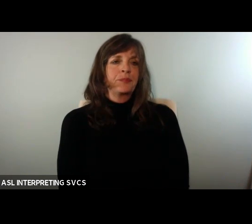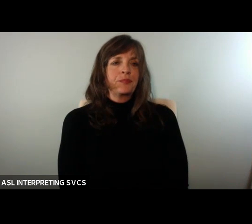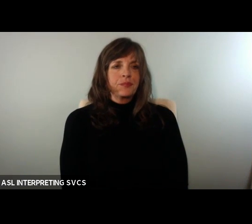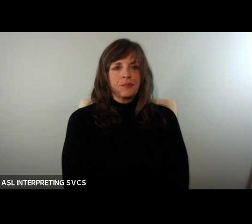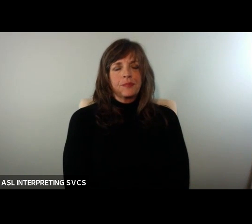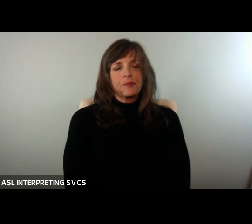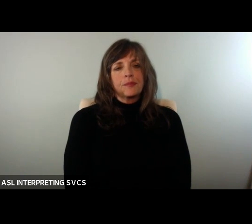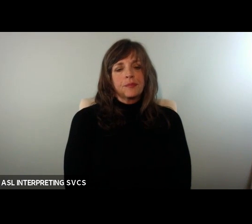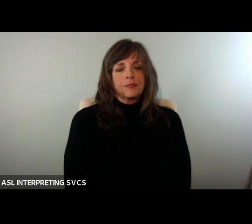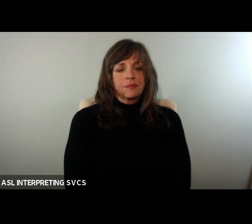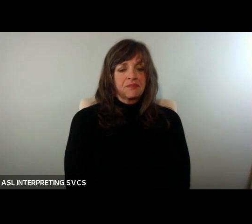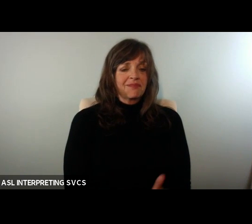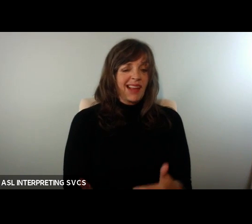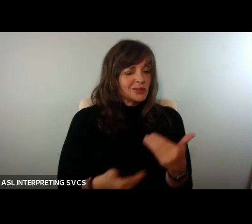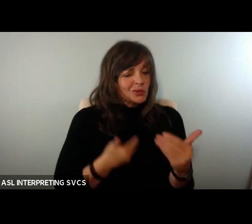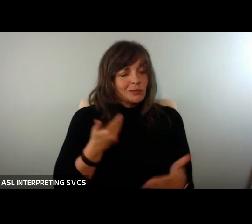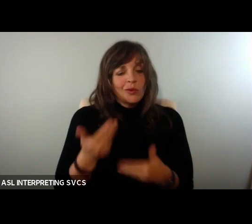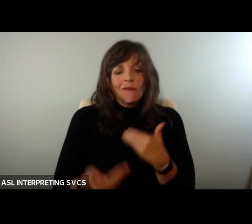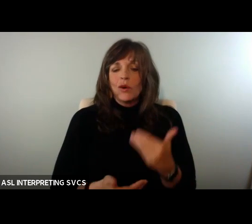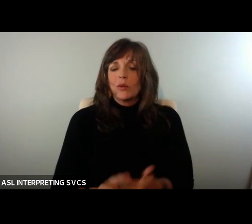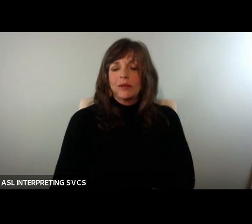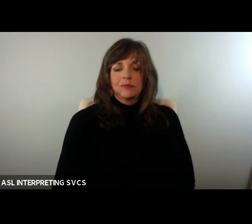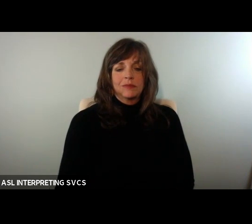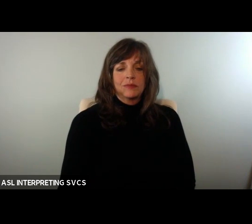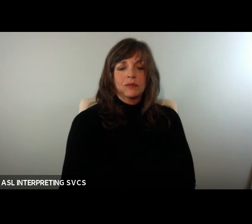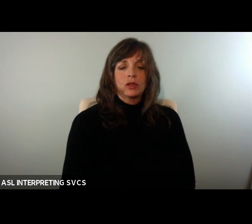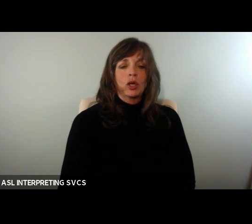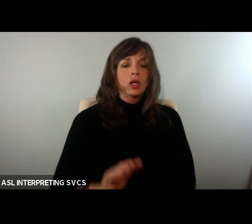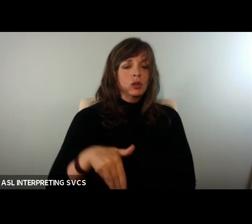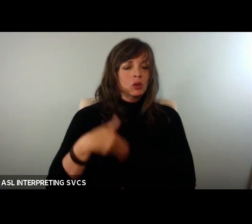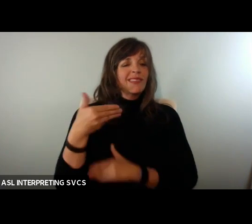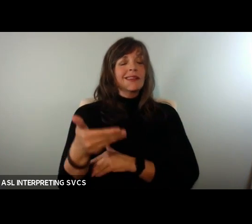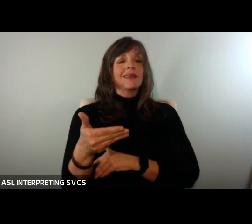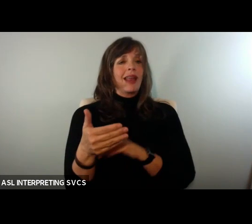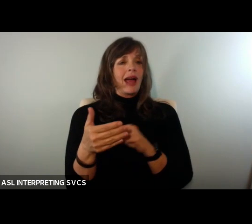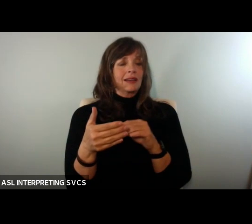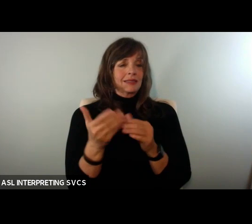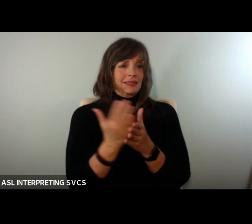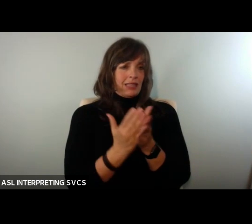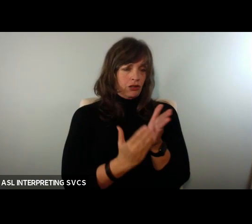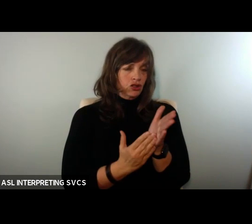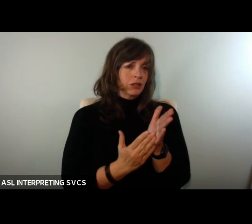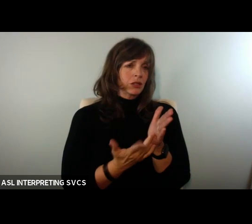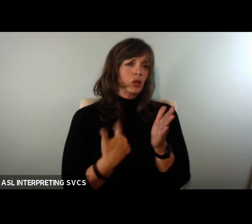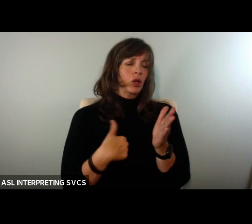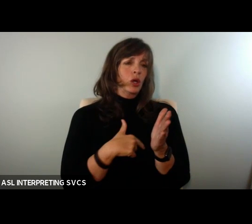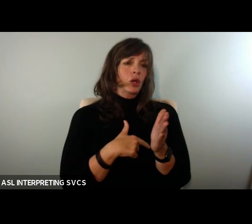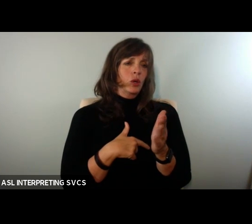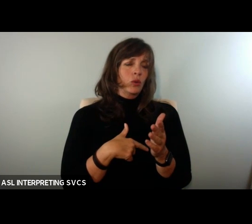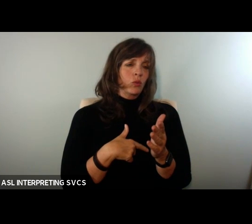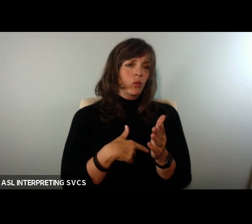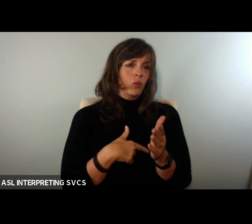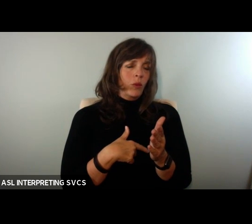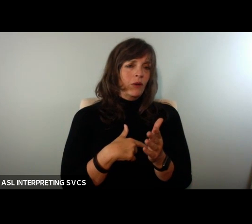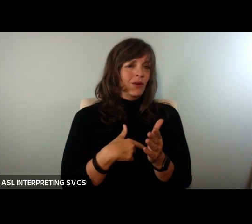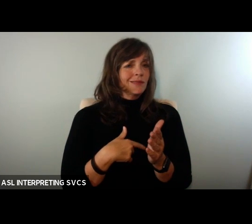And as we move to our next session, section, excuse me, we'll take a time for a reflective five.